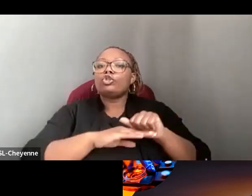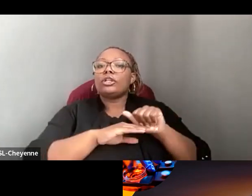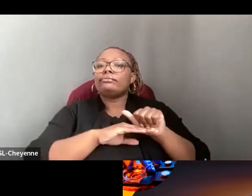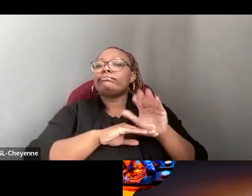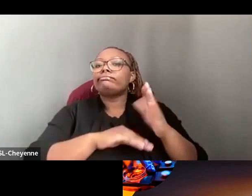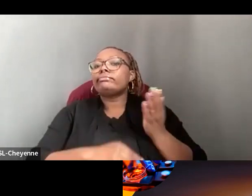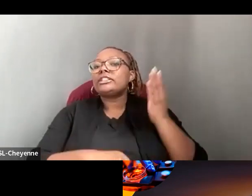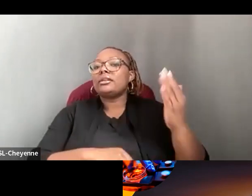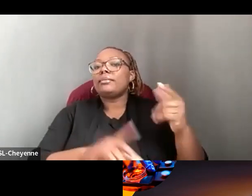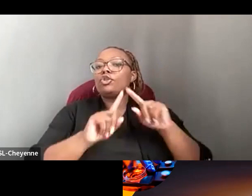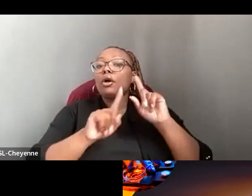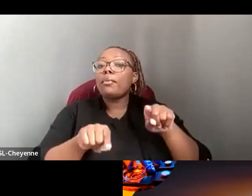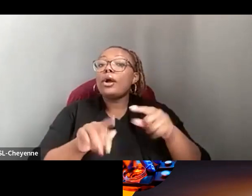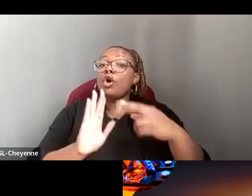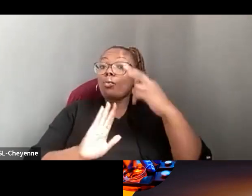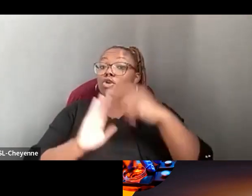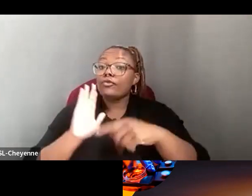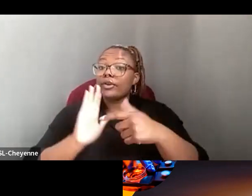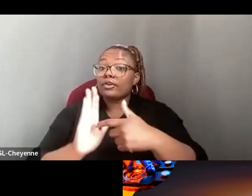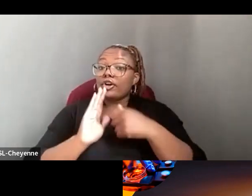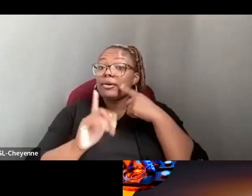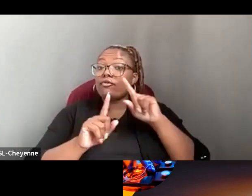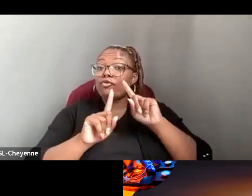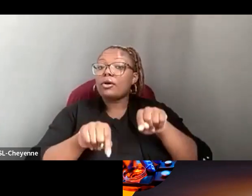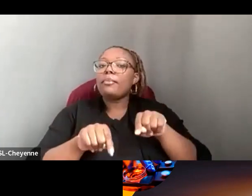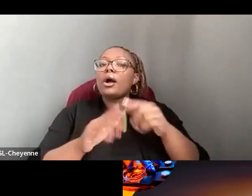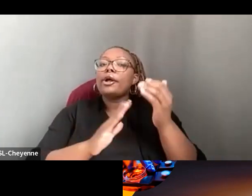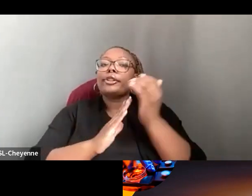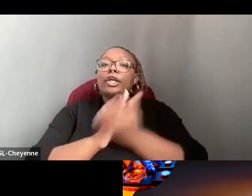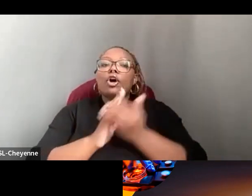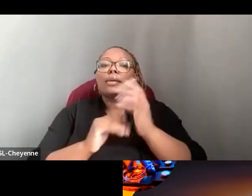When you look at the report requirements, the report requirement automatically sets up.